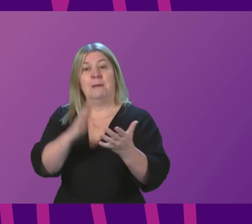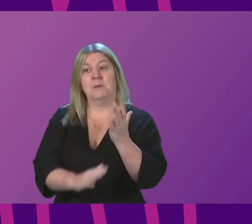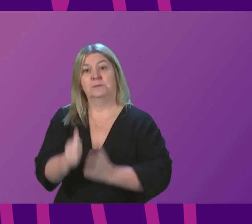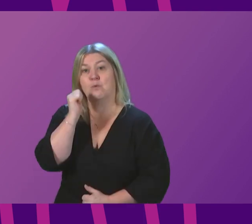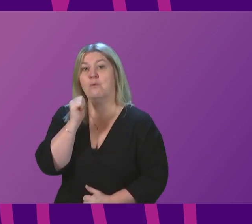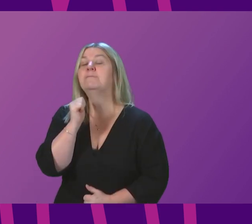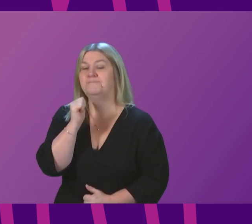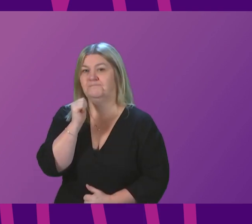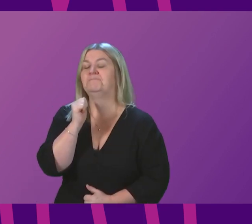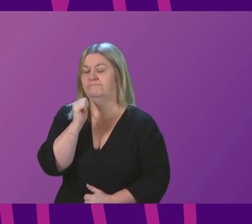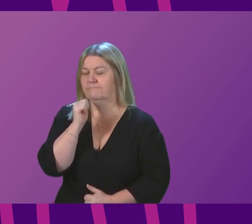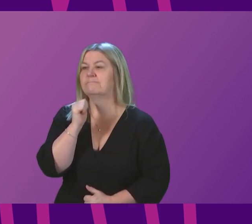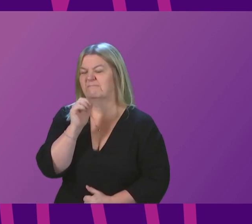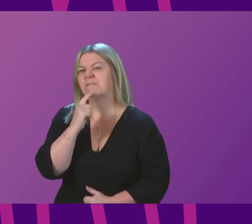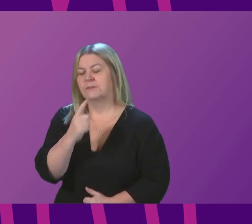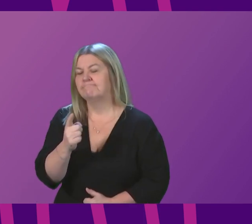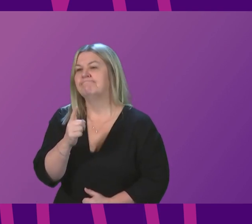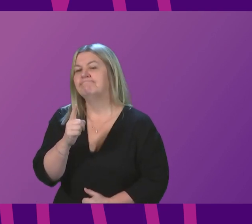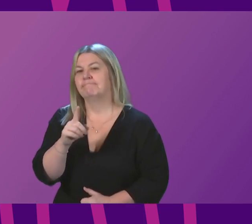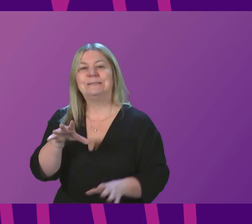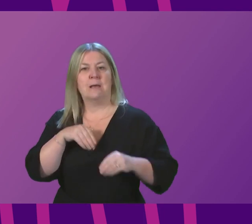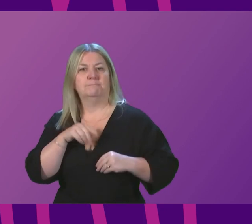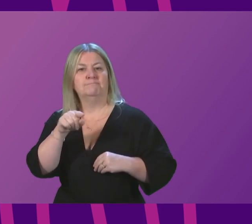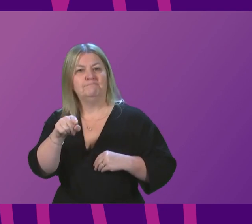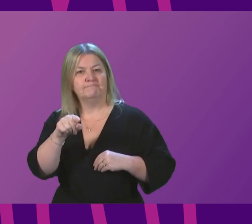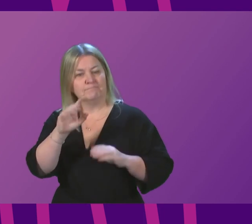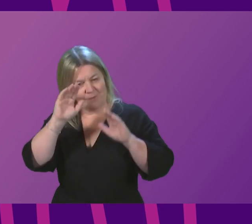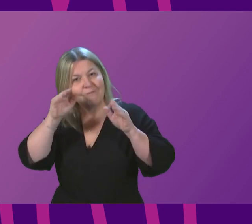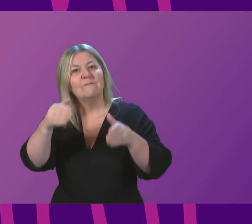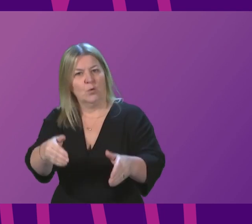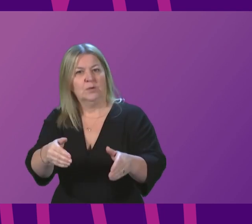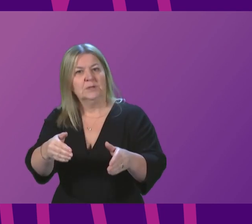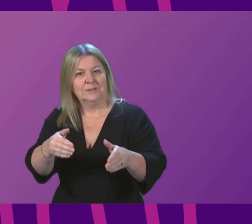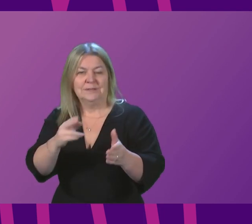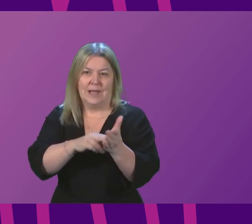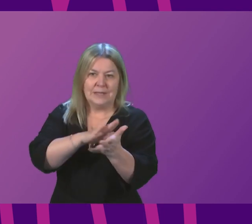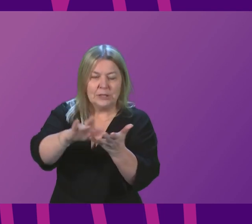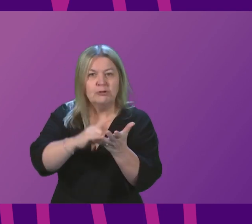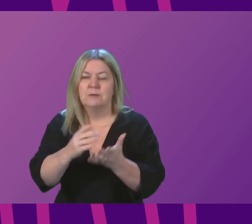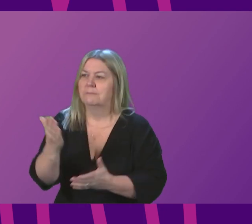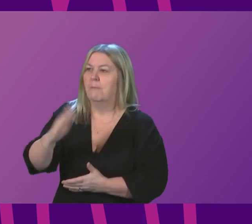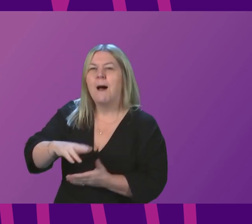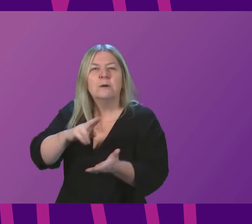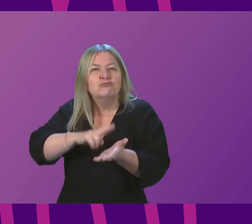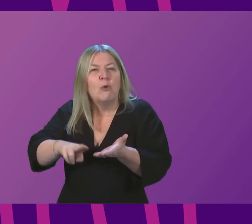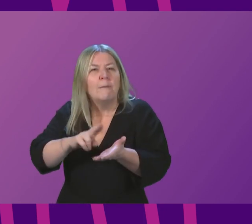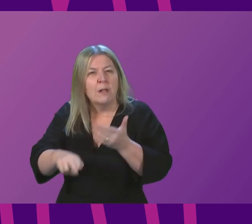and accepted that that would be the case and said that we were focusing, at that point, on getting the NHS back to normal and back on track.